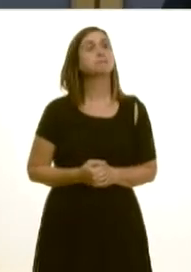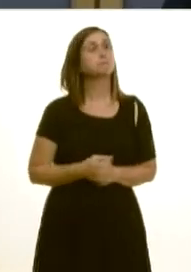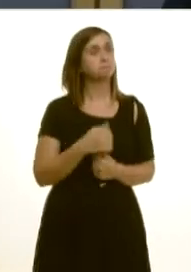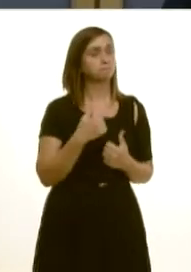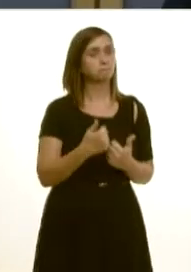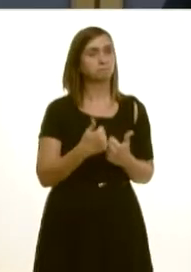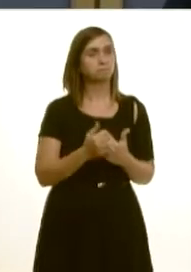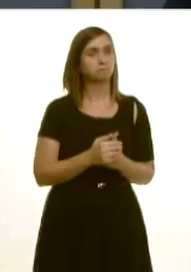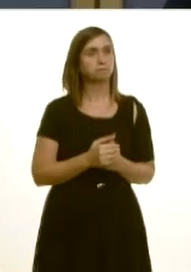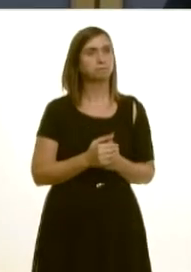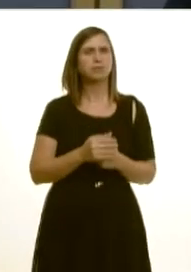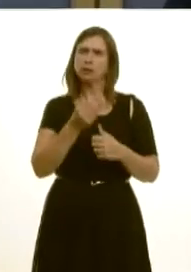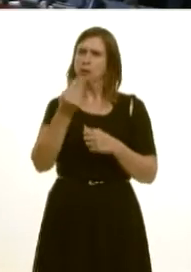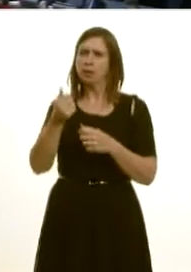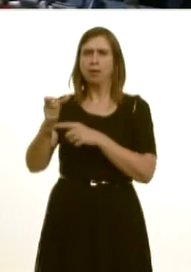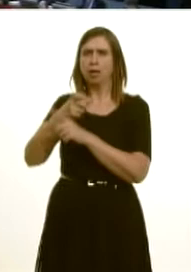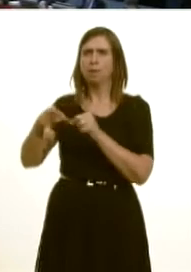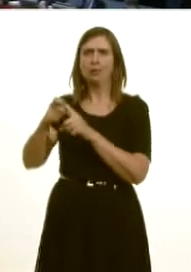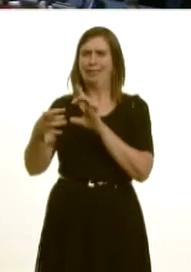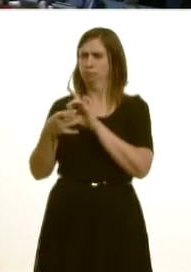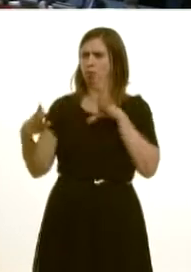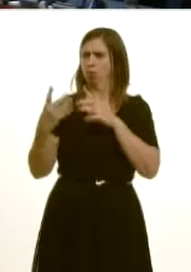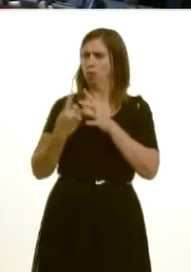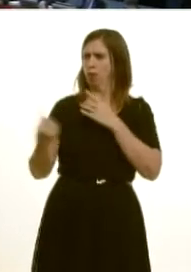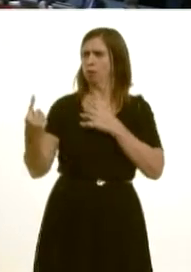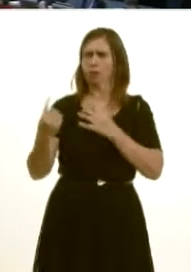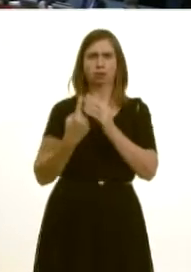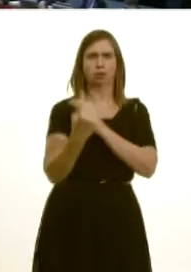our most disconnected communities must surely be the most important aim for the metro and,